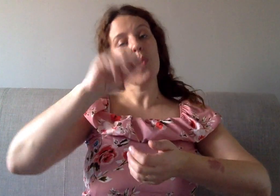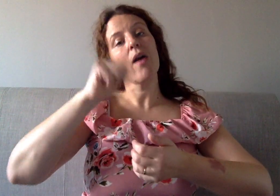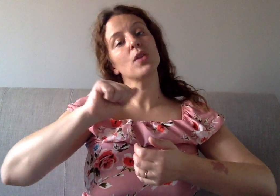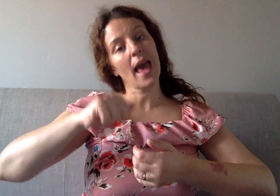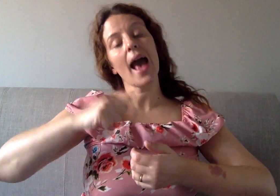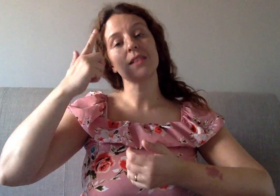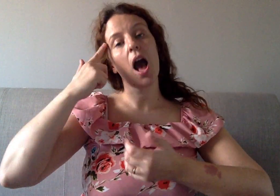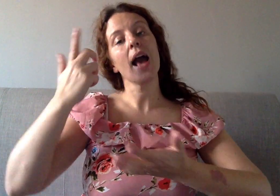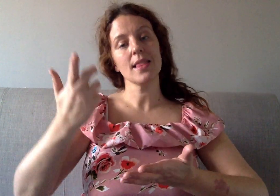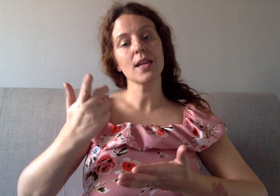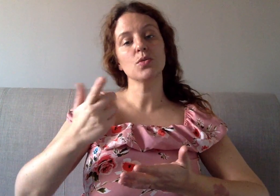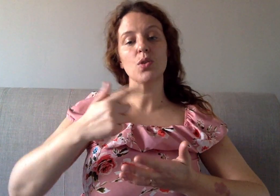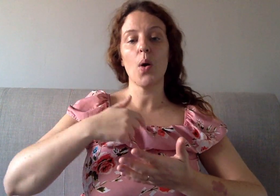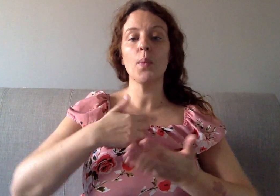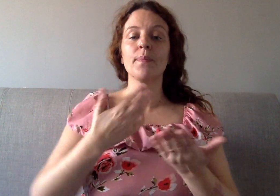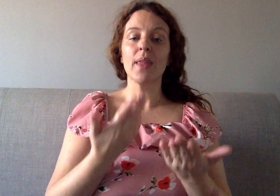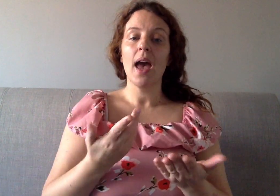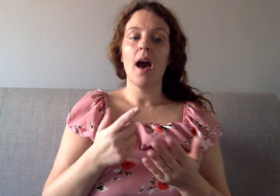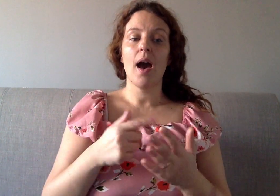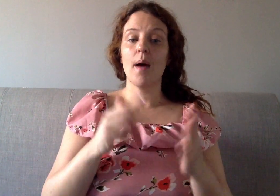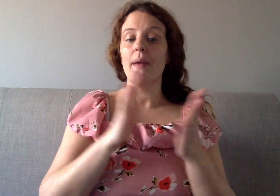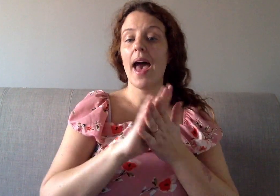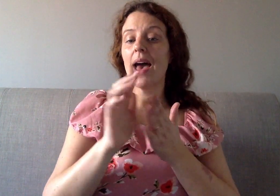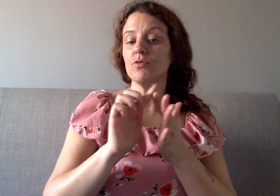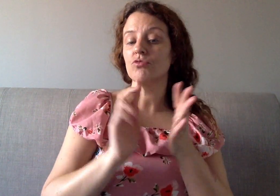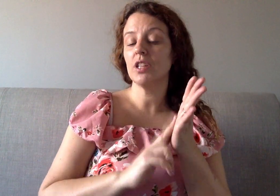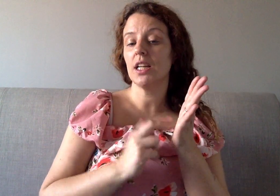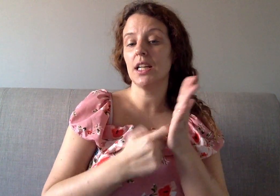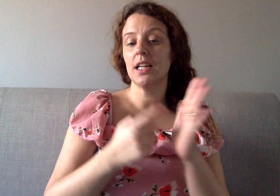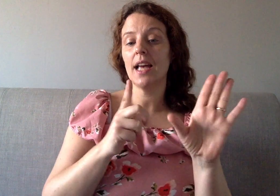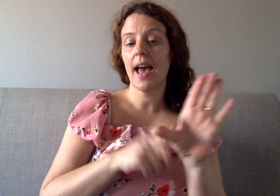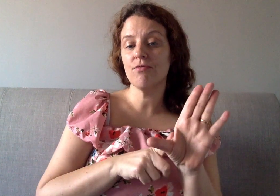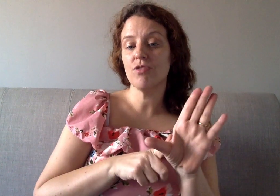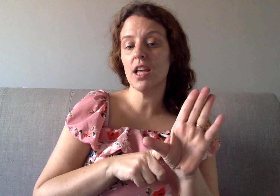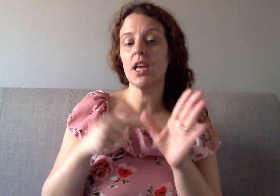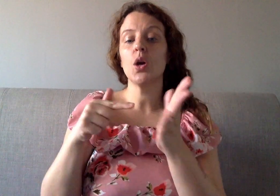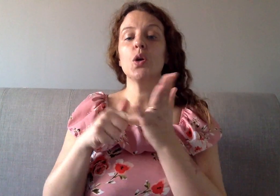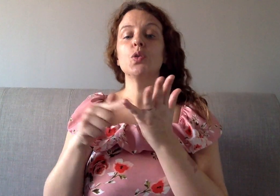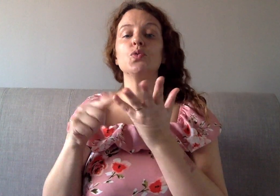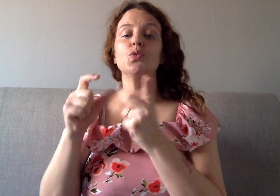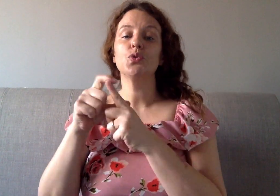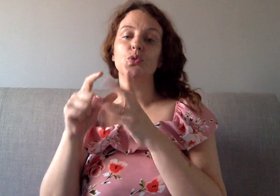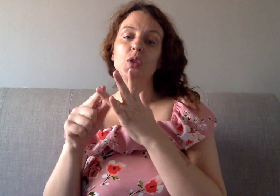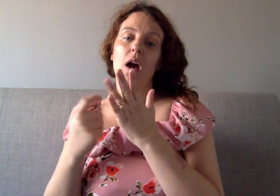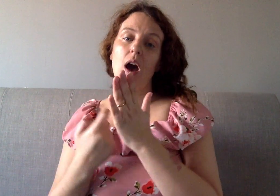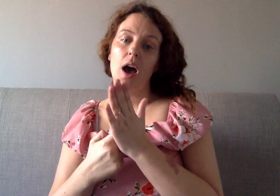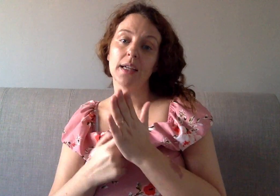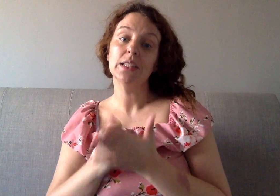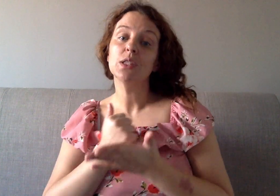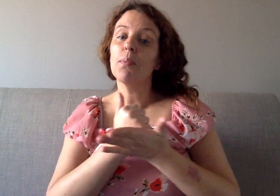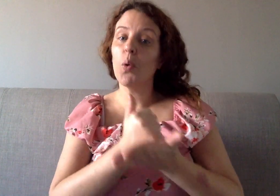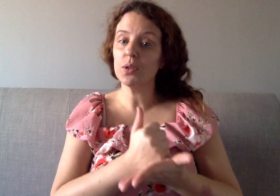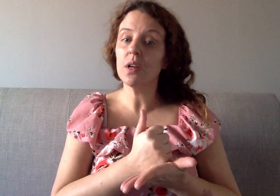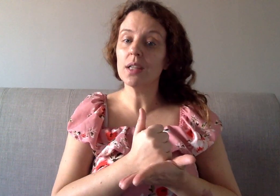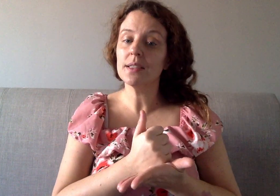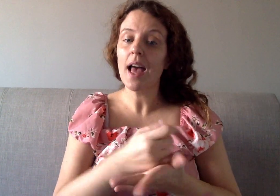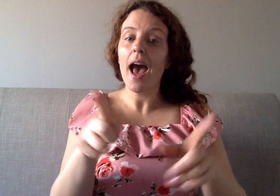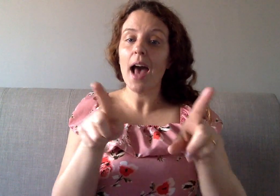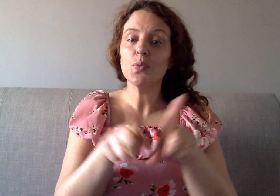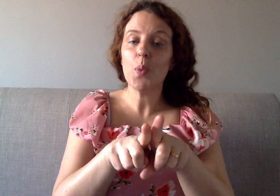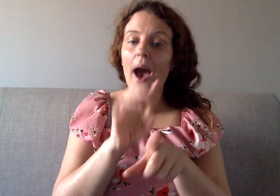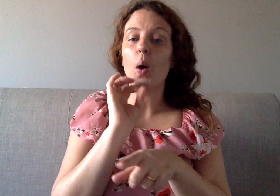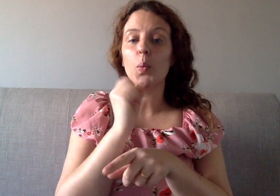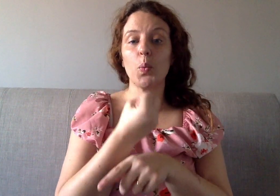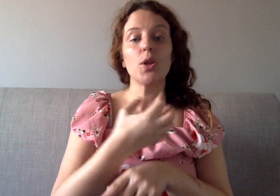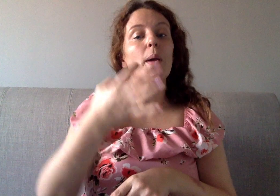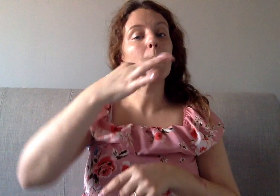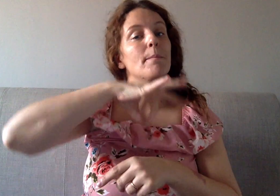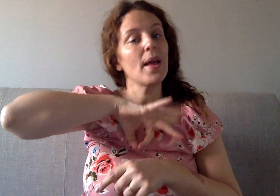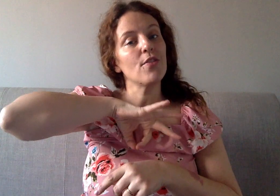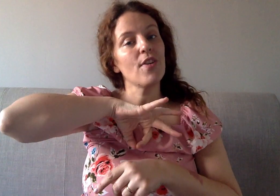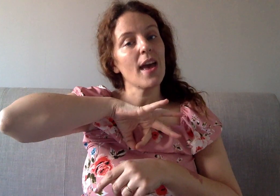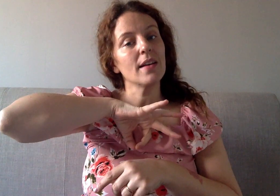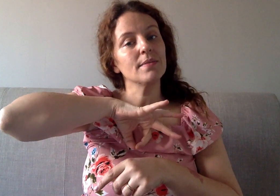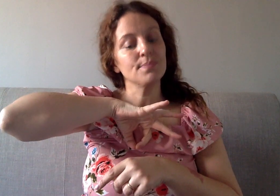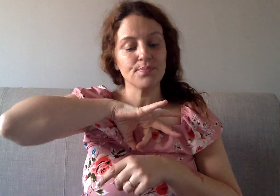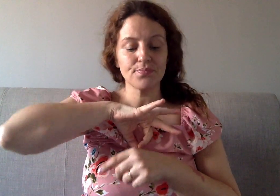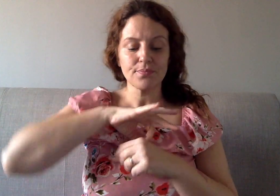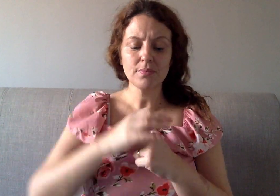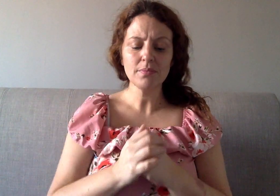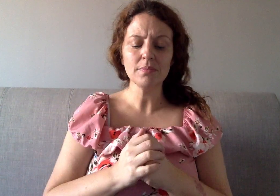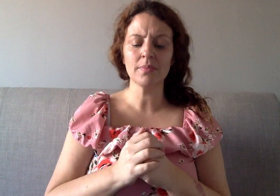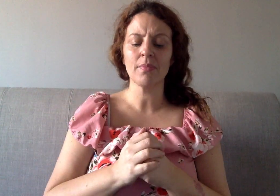I think so. Henry Tudor supporters would also benefit.